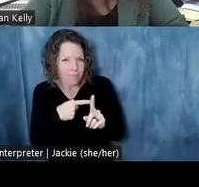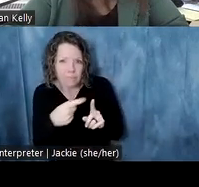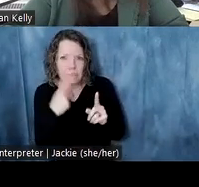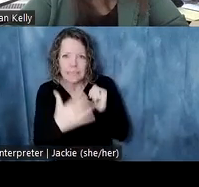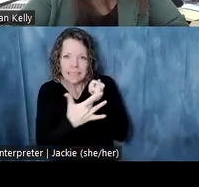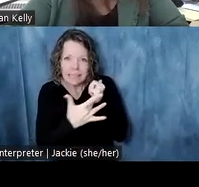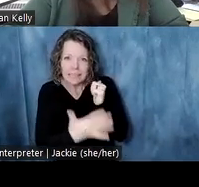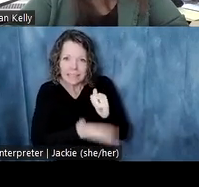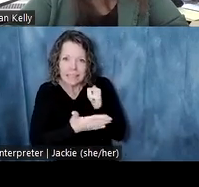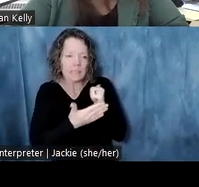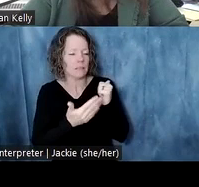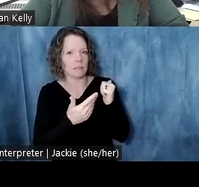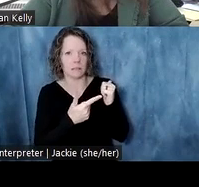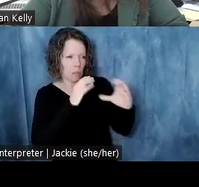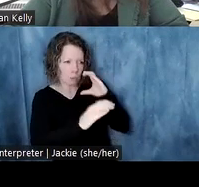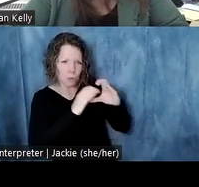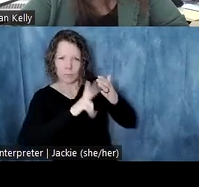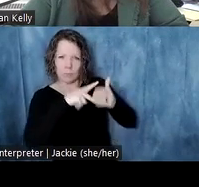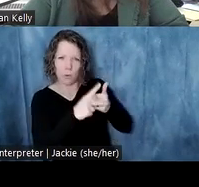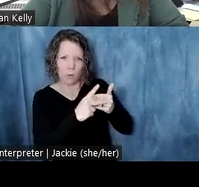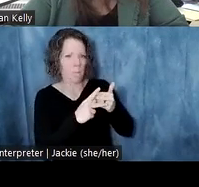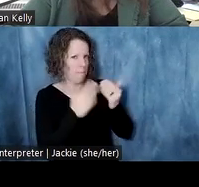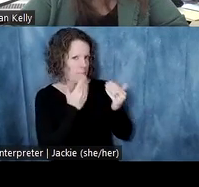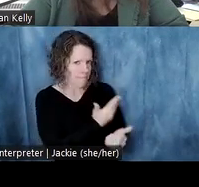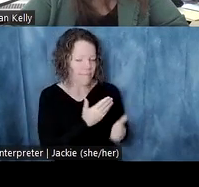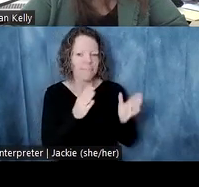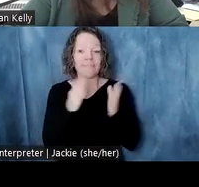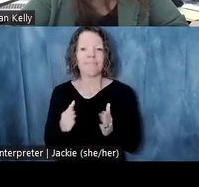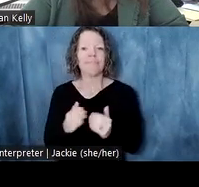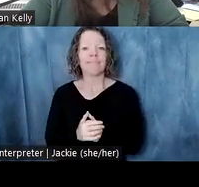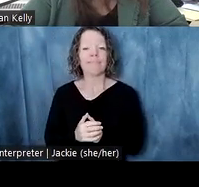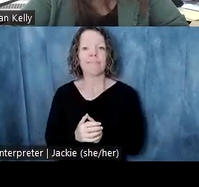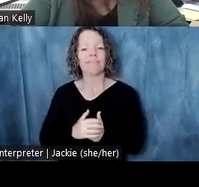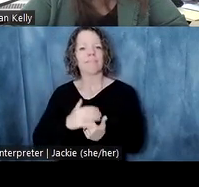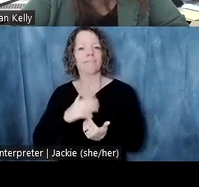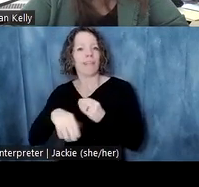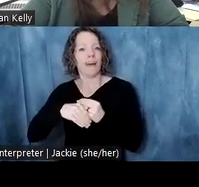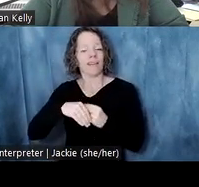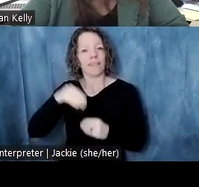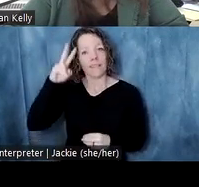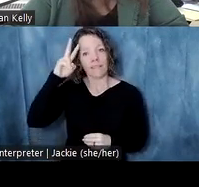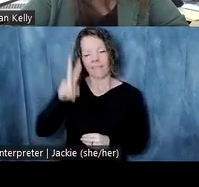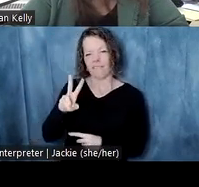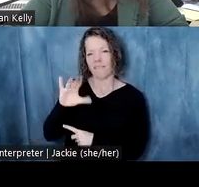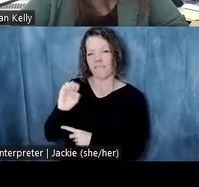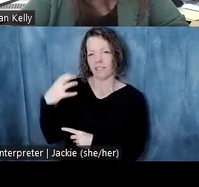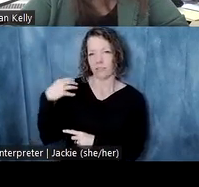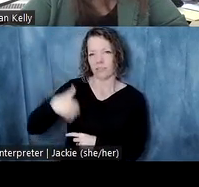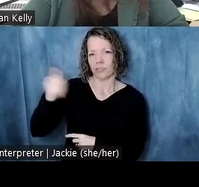and communications program. I'm also grateful to our Vice Chair for research, Dr. Tony Rothchild,